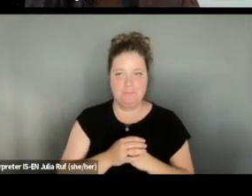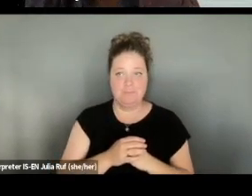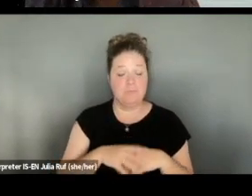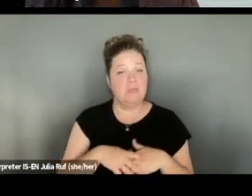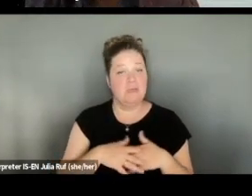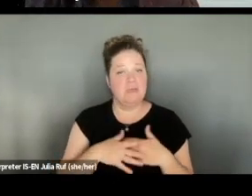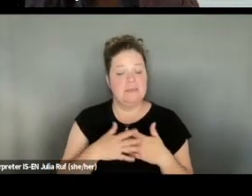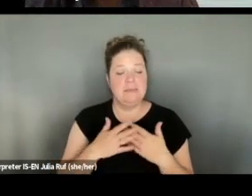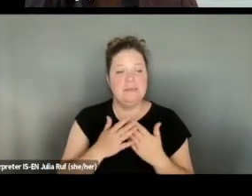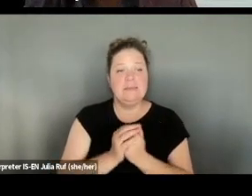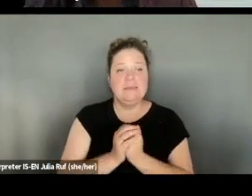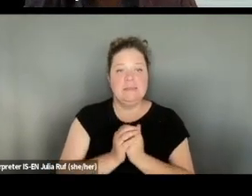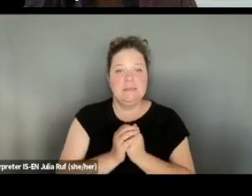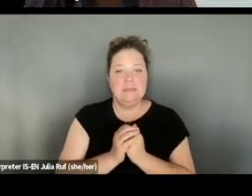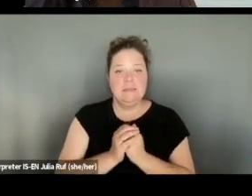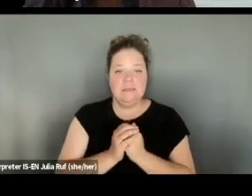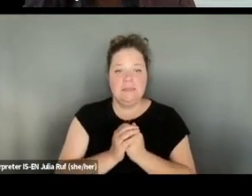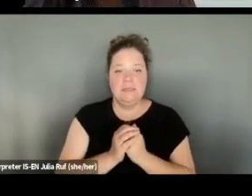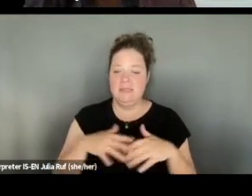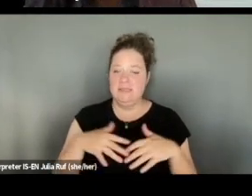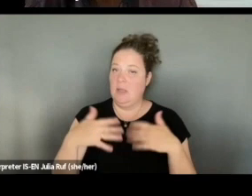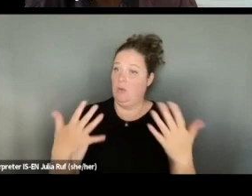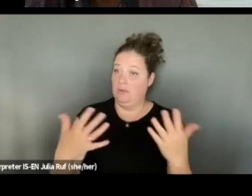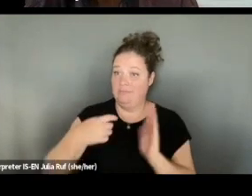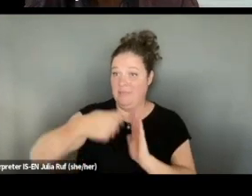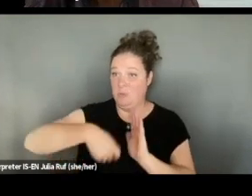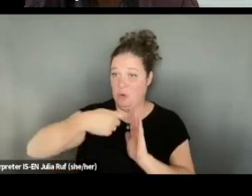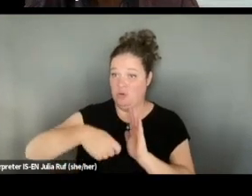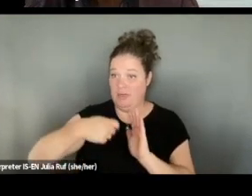So, that is